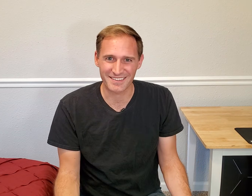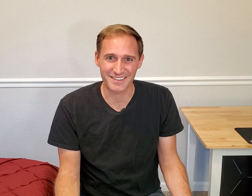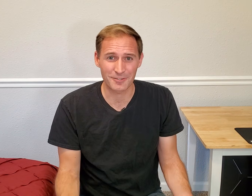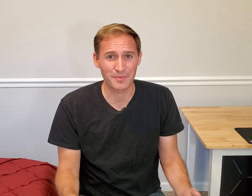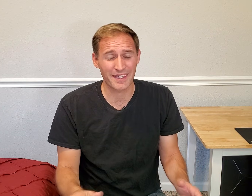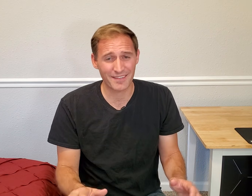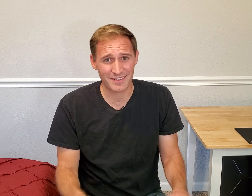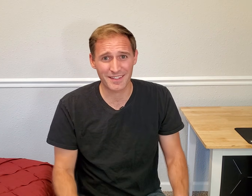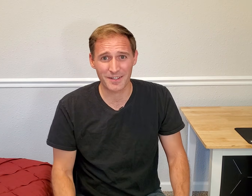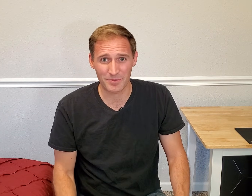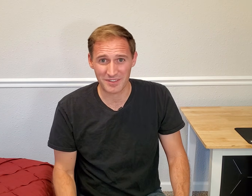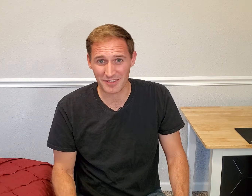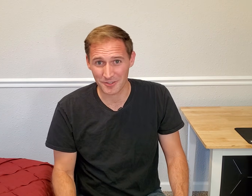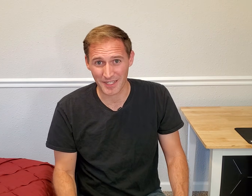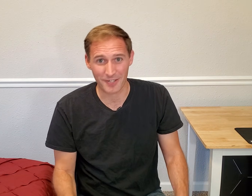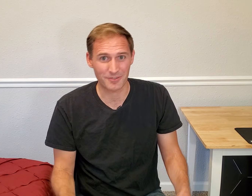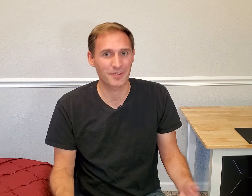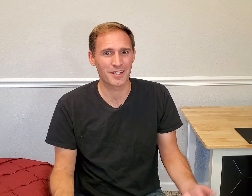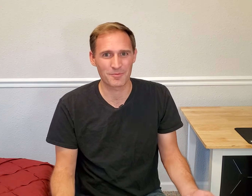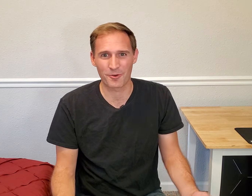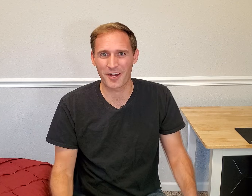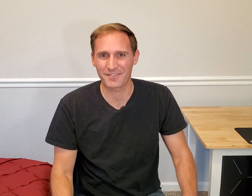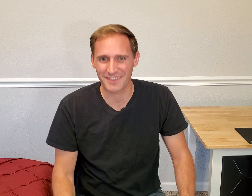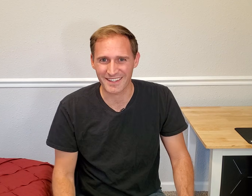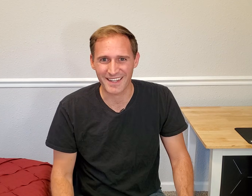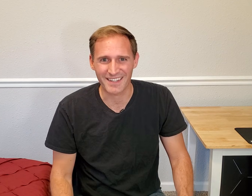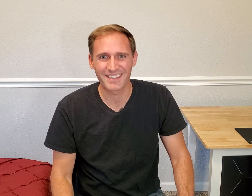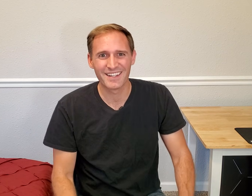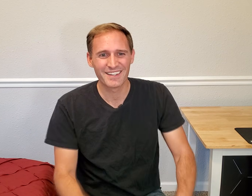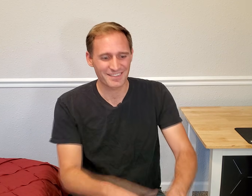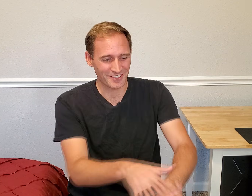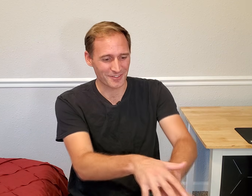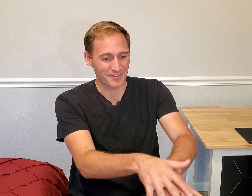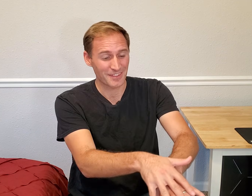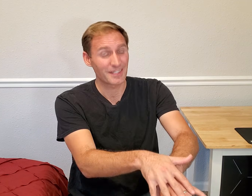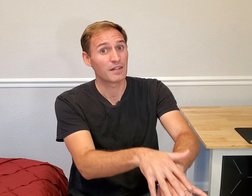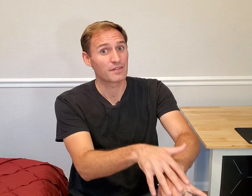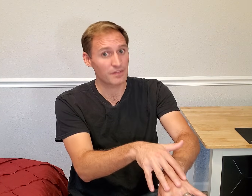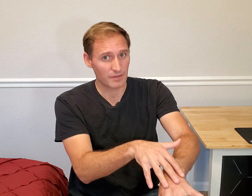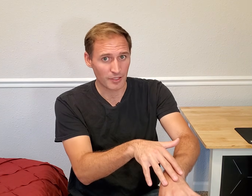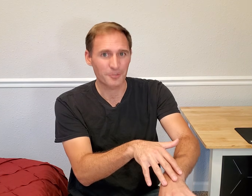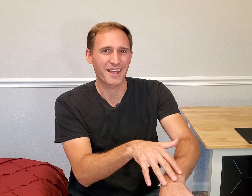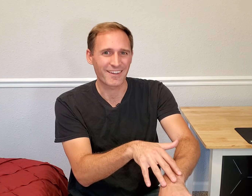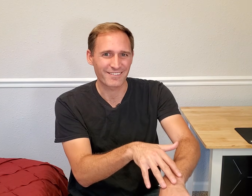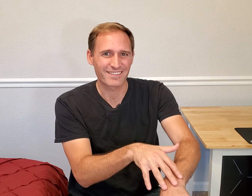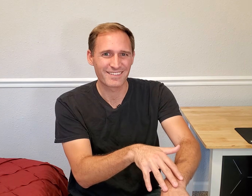that you may have to tell them to slow down more often than not. So 'slow down' or just 'slow'.